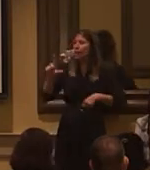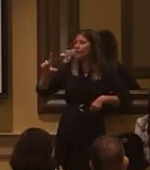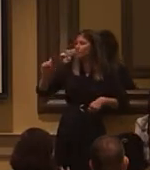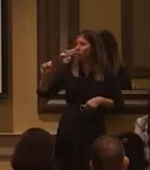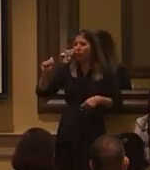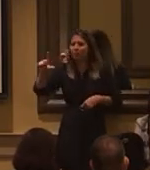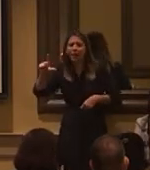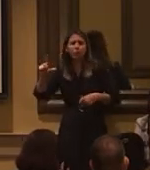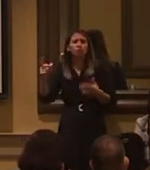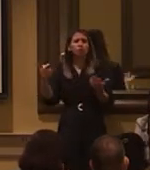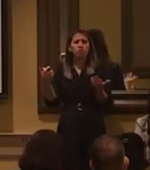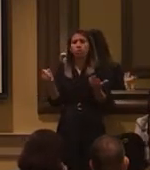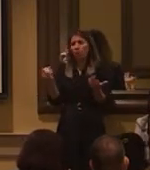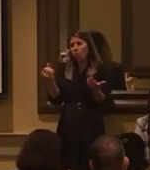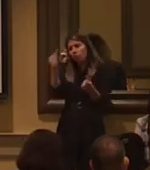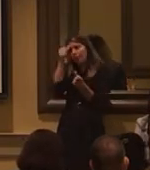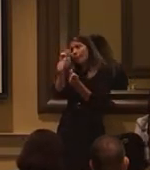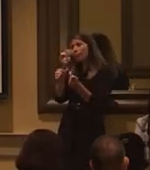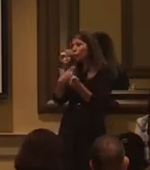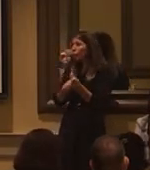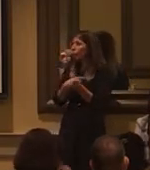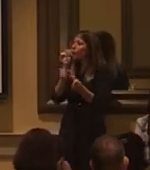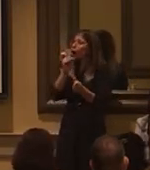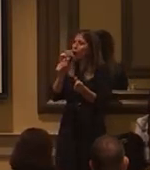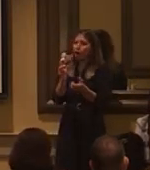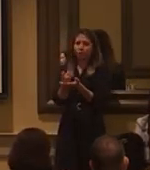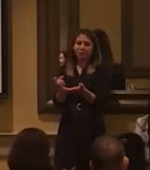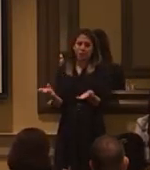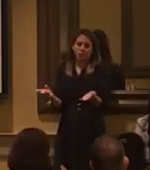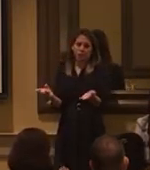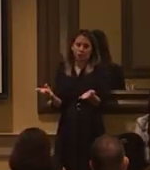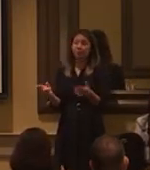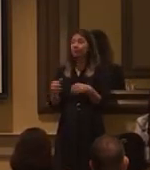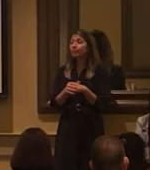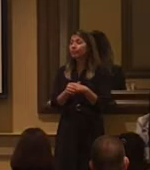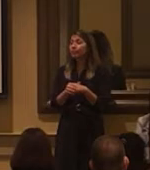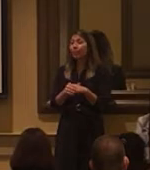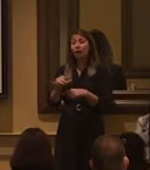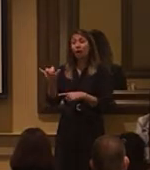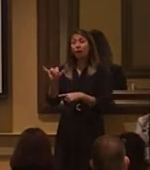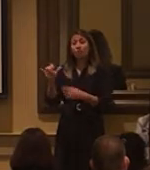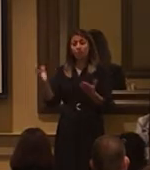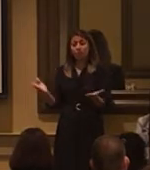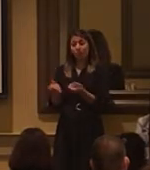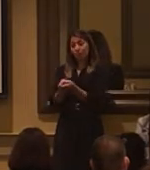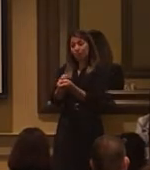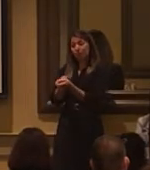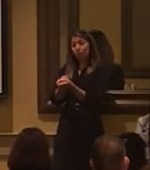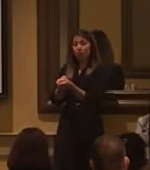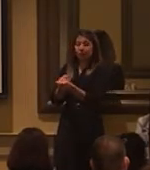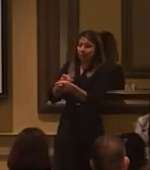So we definitely are a resource. We're also here to support the professional community.